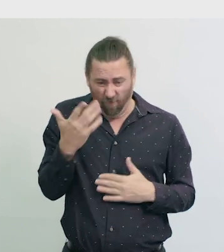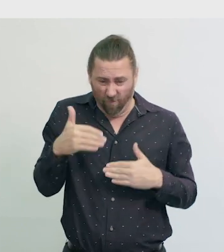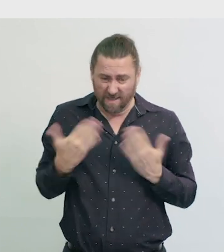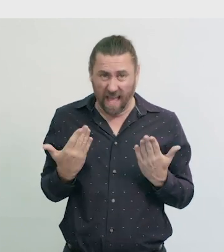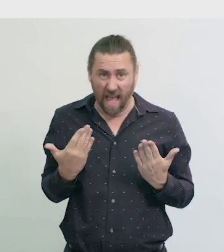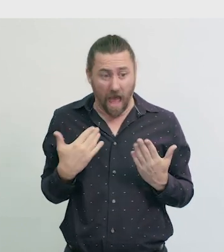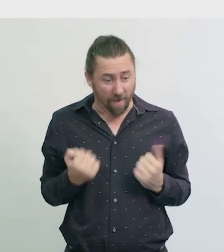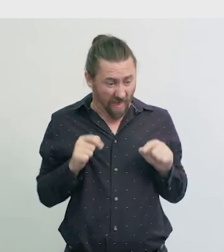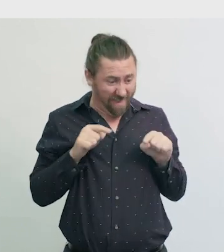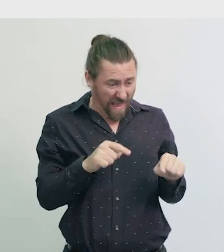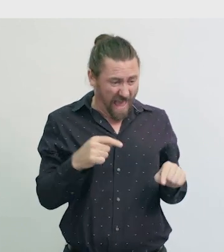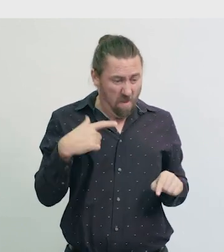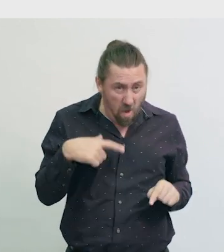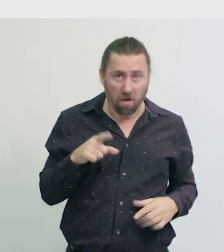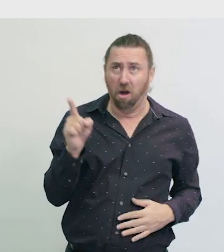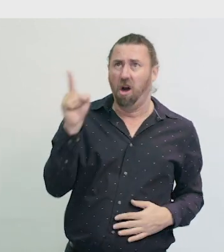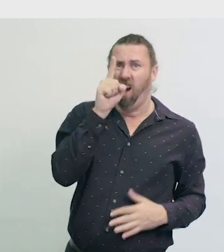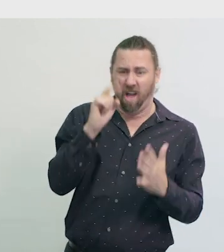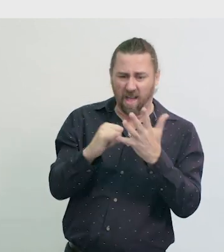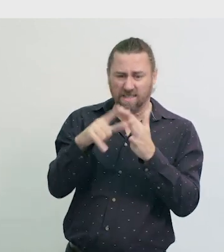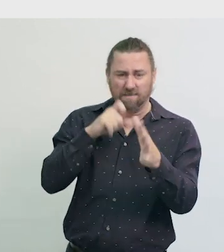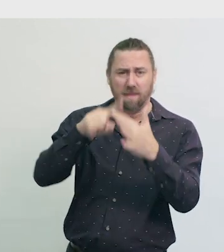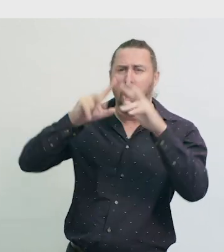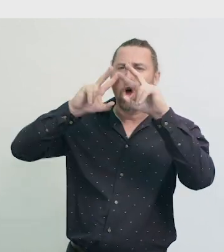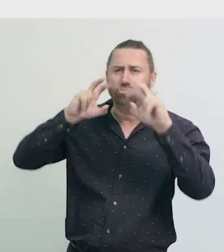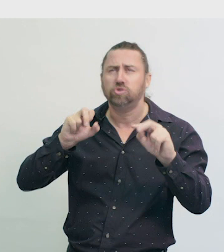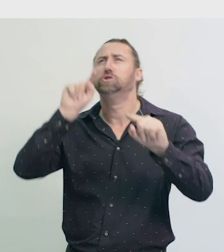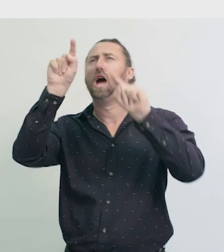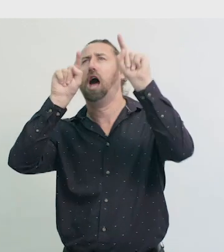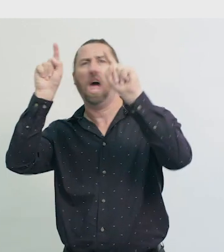that exist because of space research, exploration, and technology.